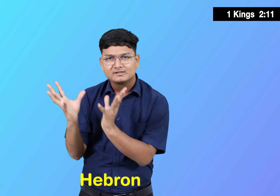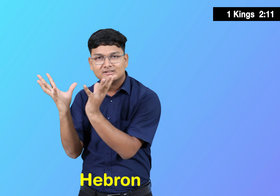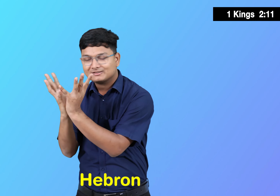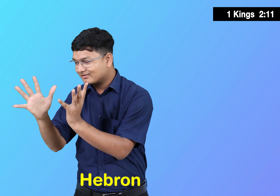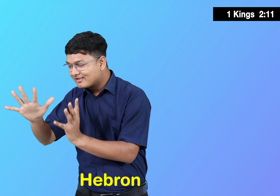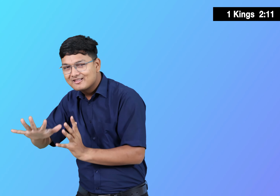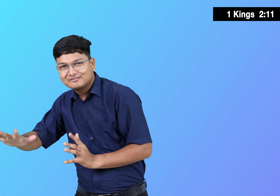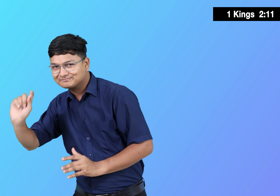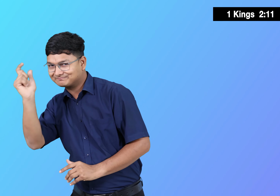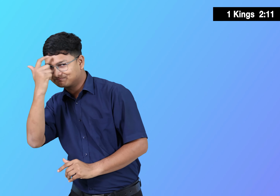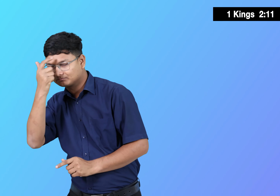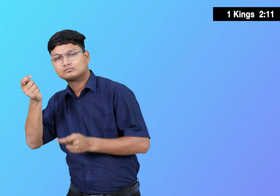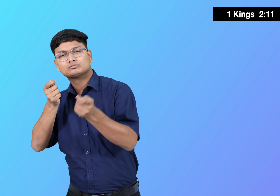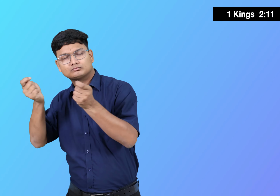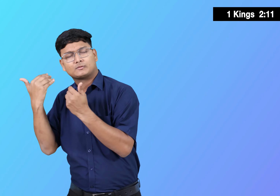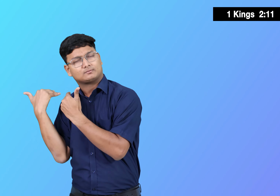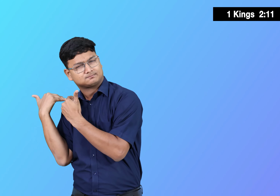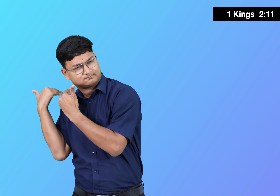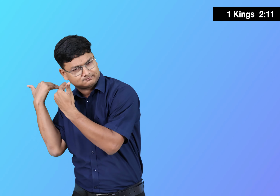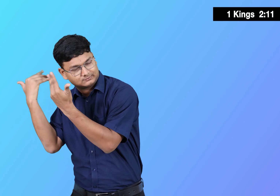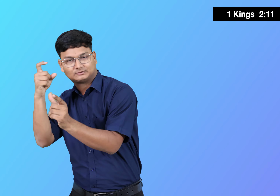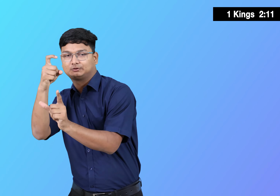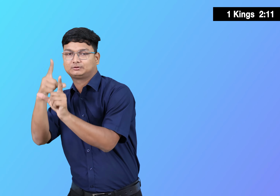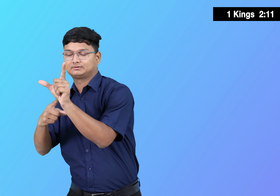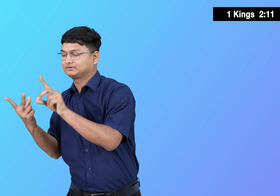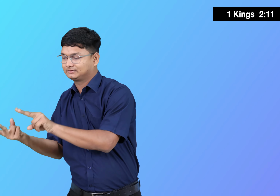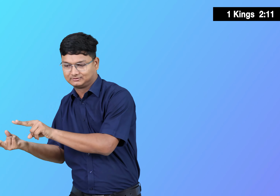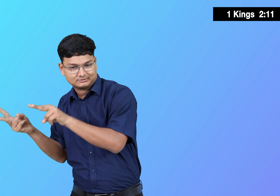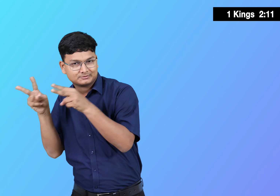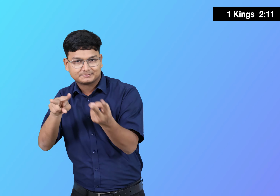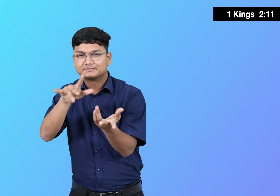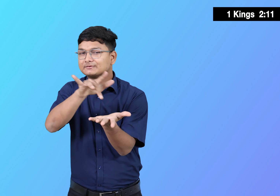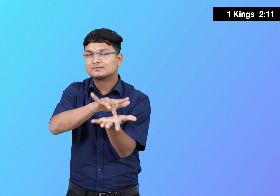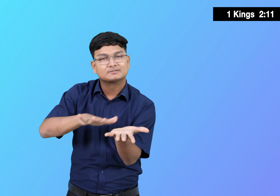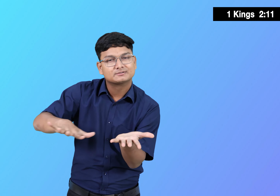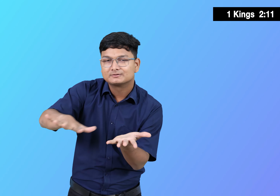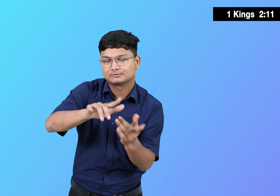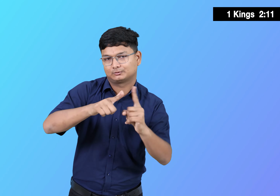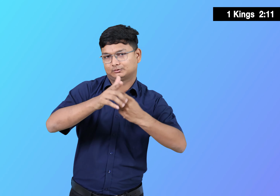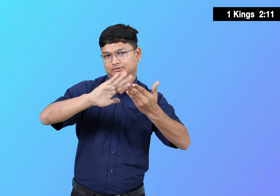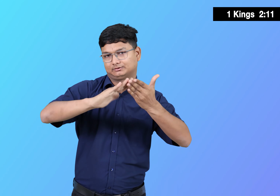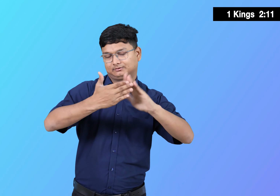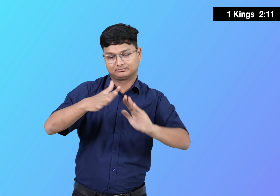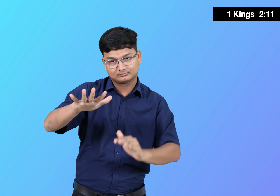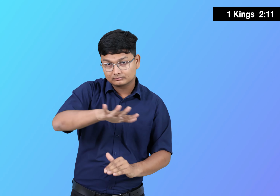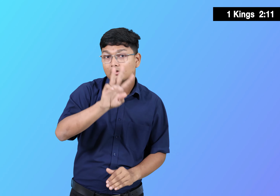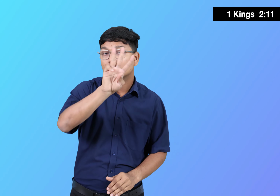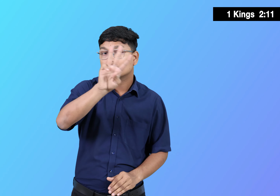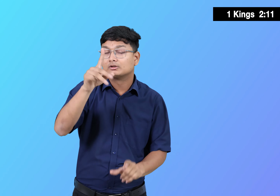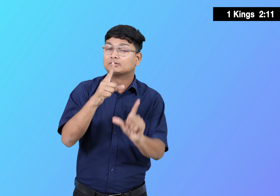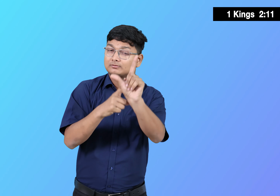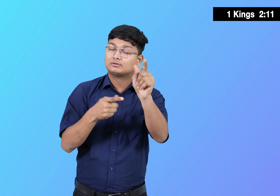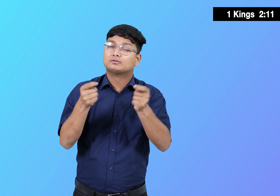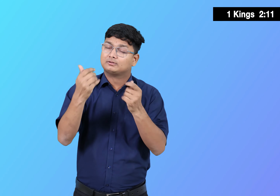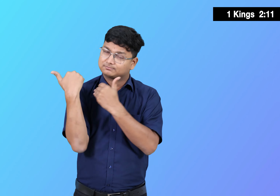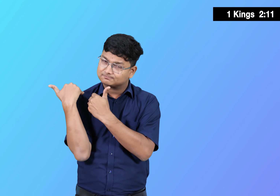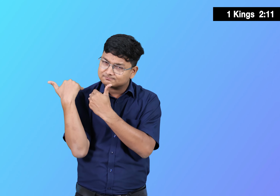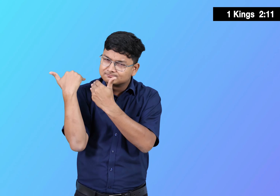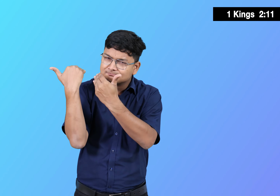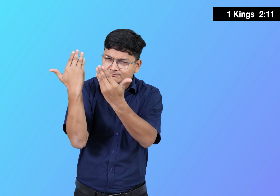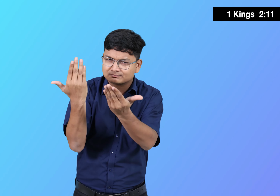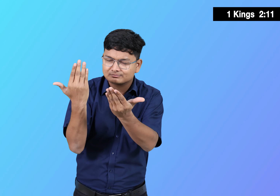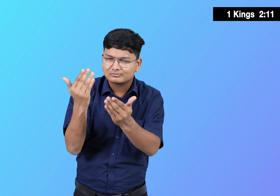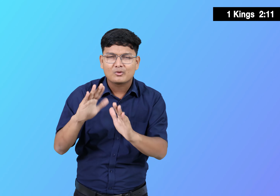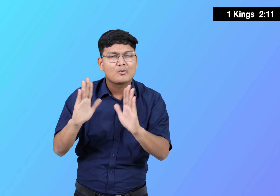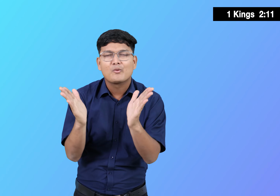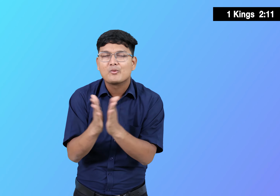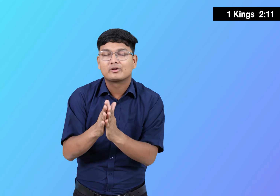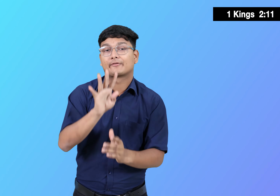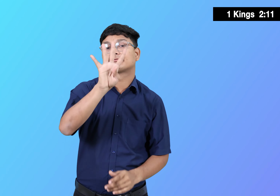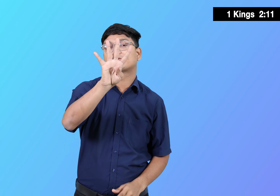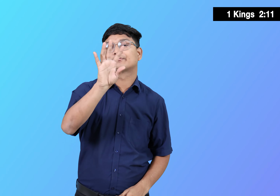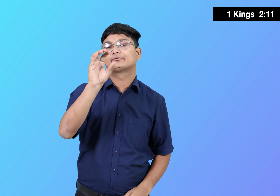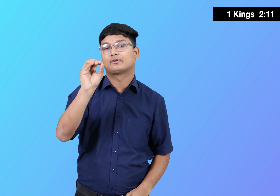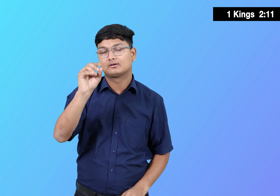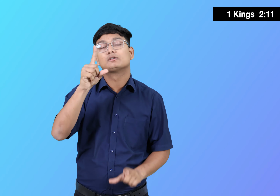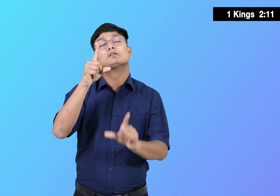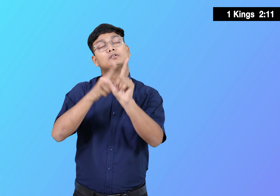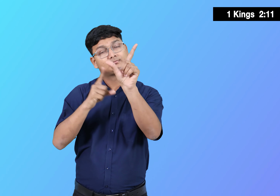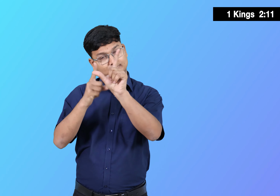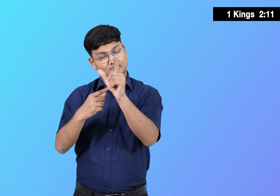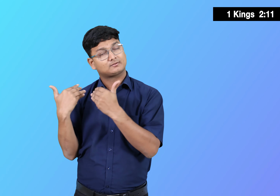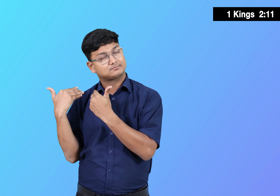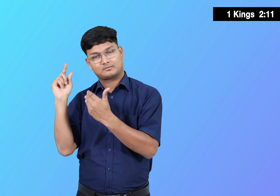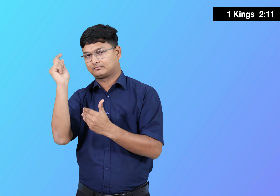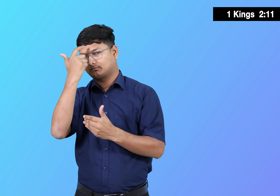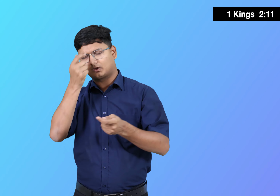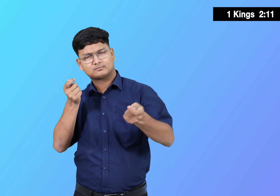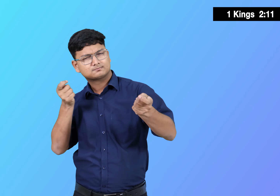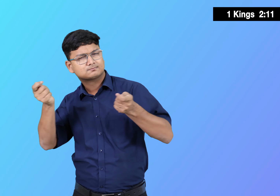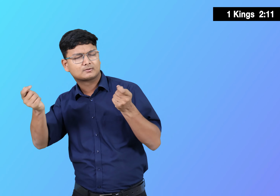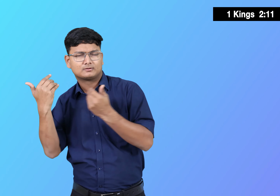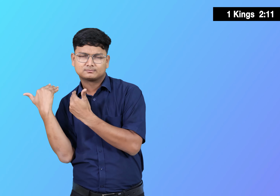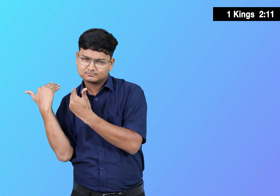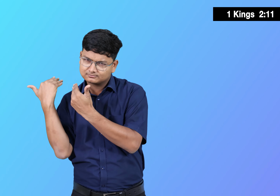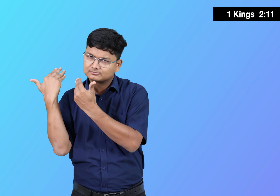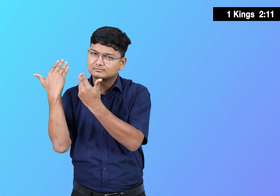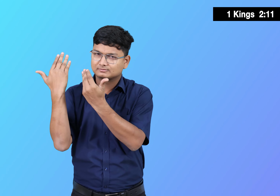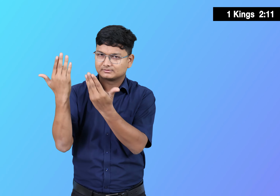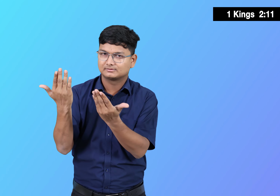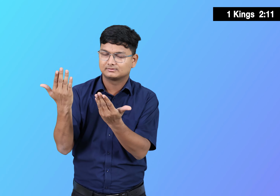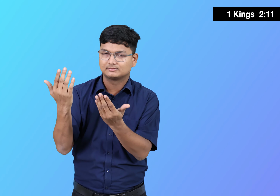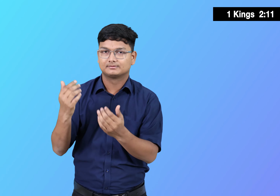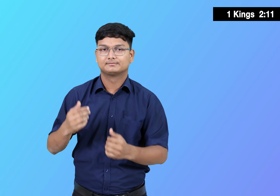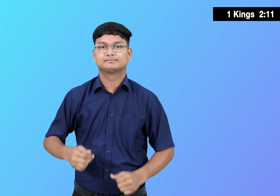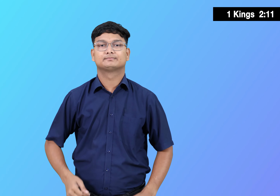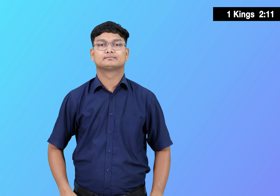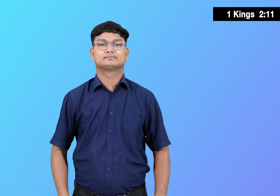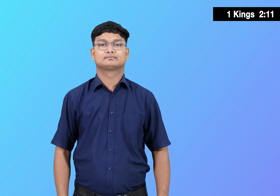David ruled Israel for 40 years. He ruled for seven years in Hebron and 33 years in Jerusalem.